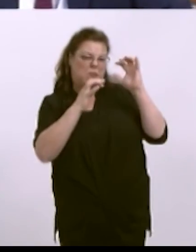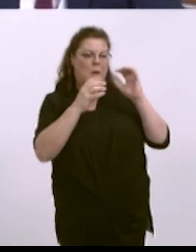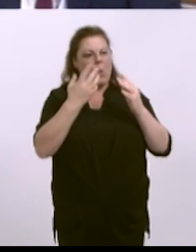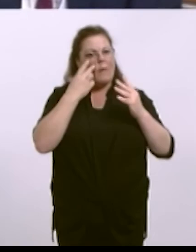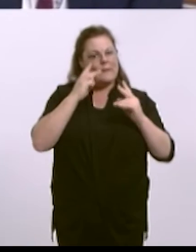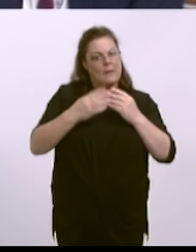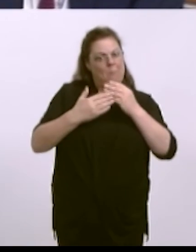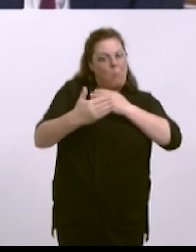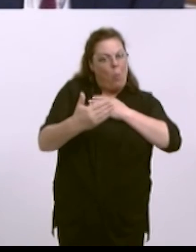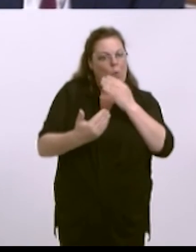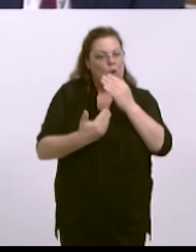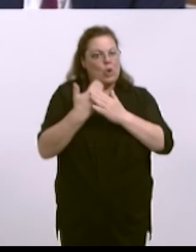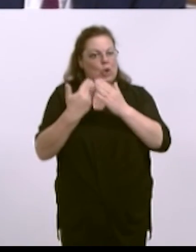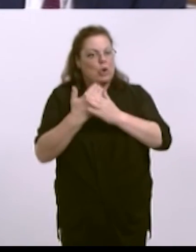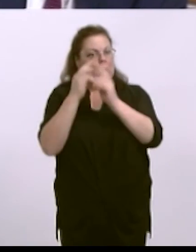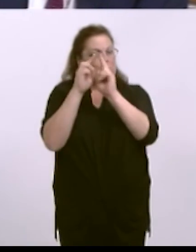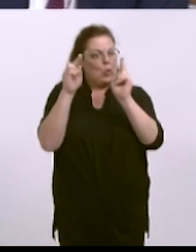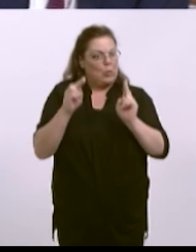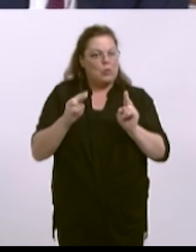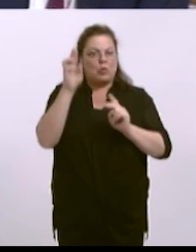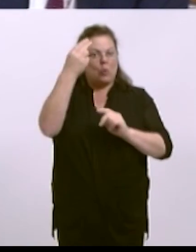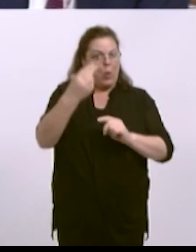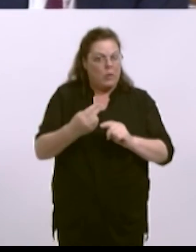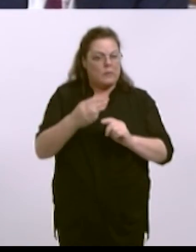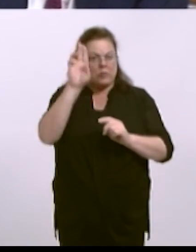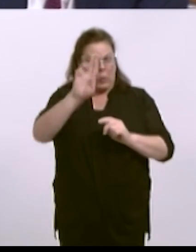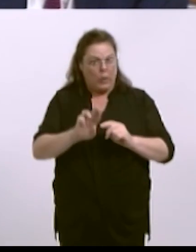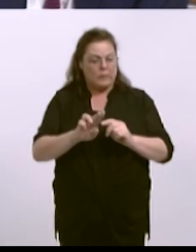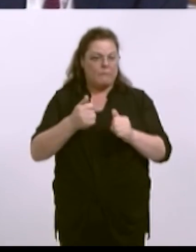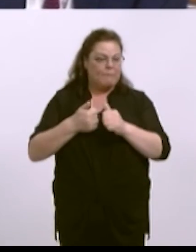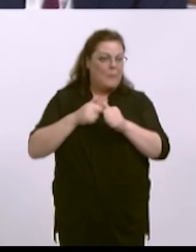our school students in buildings that are appropriate for them. The Member is absolutely